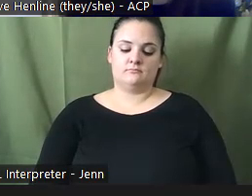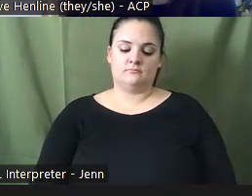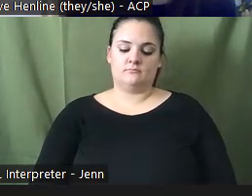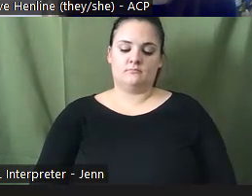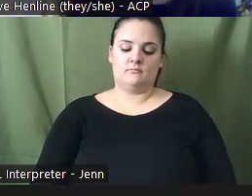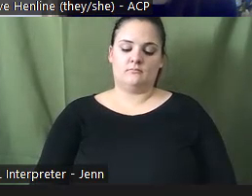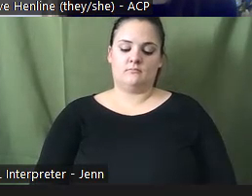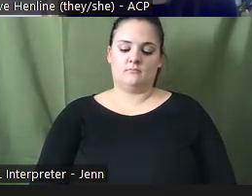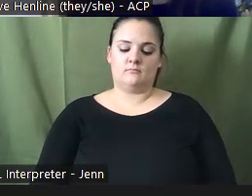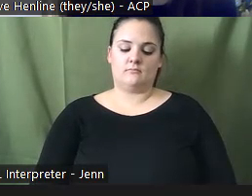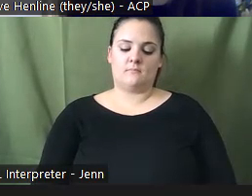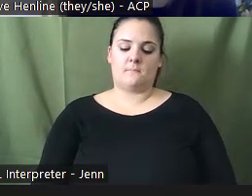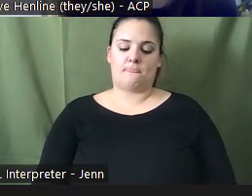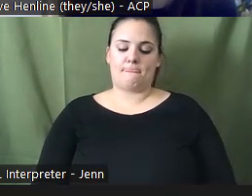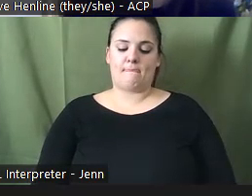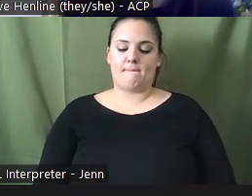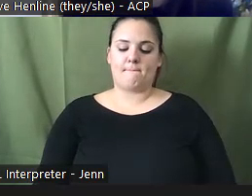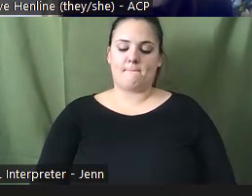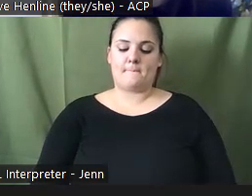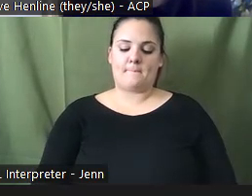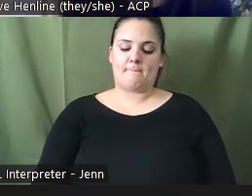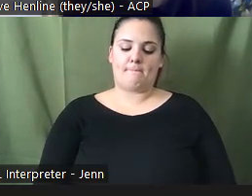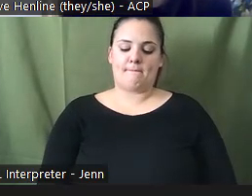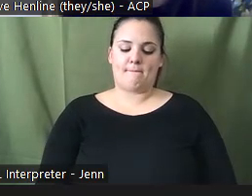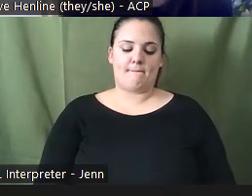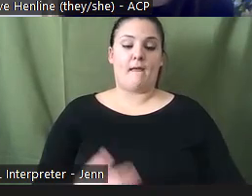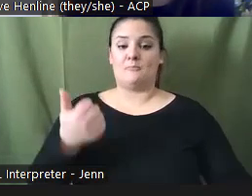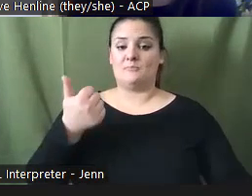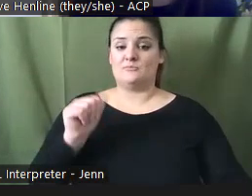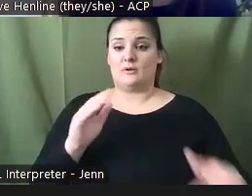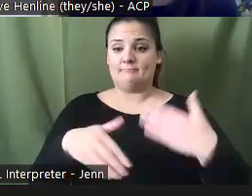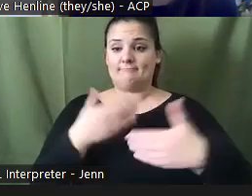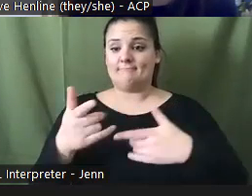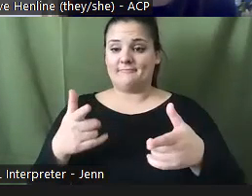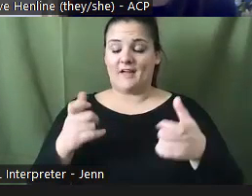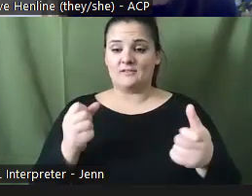Let's see, I'm gonna try to speed through just a hair so that we can finish in a timely manner.